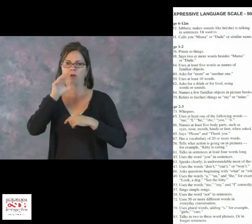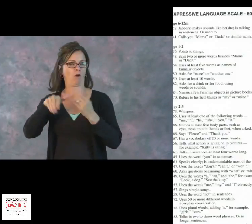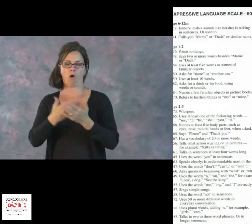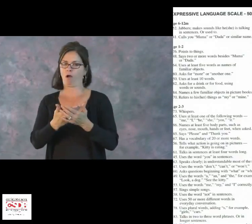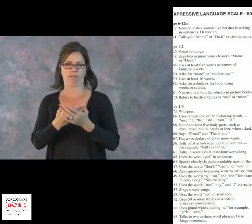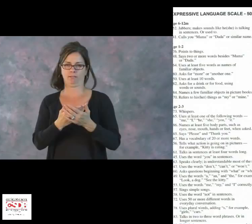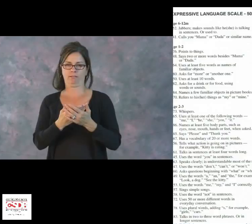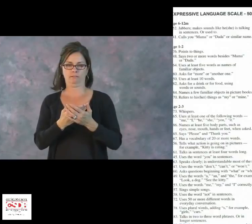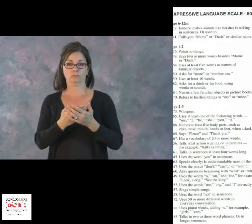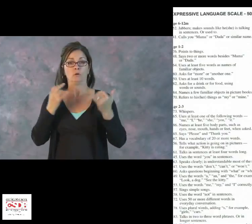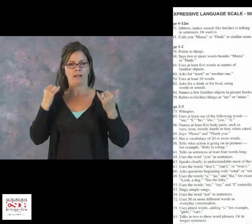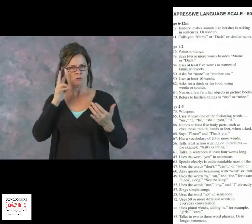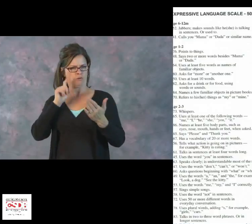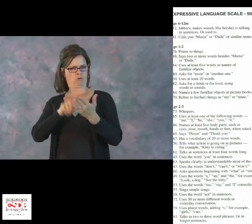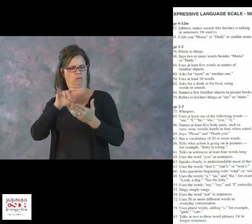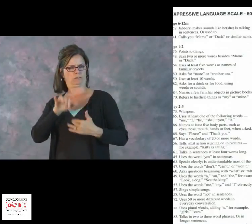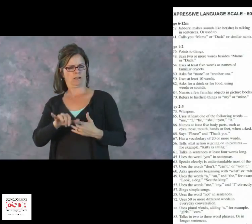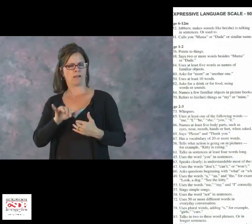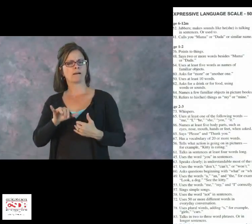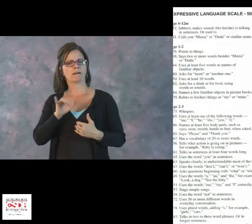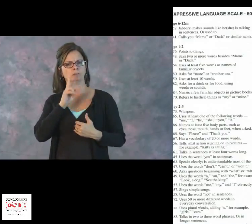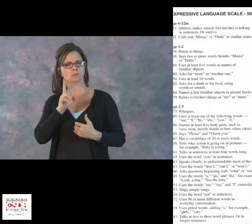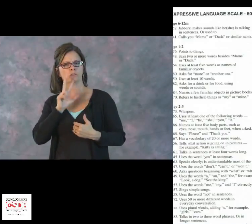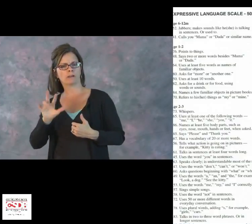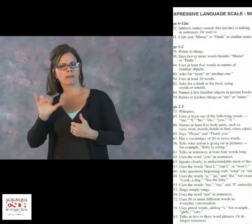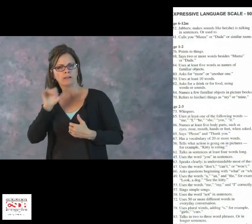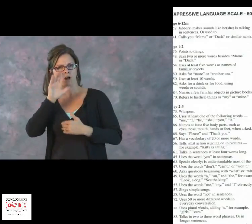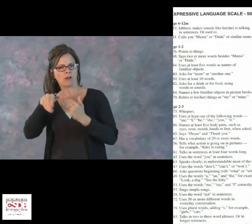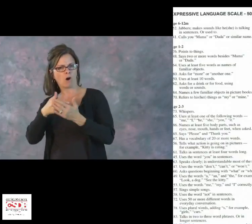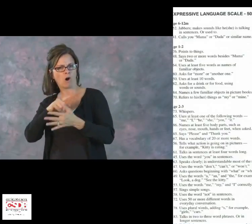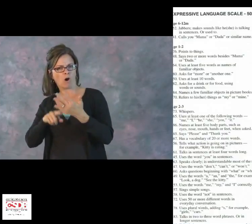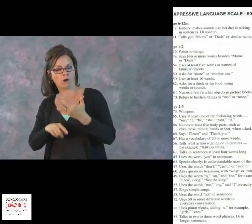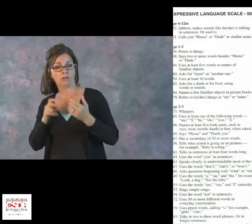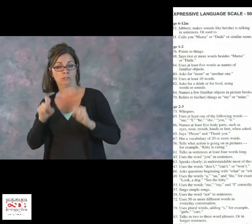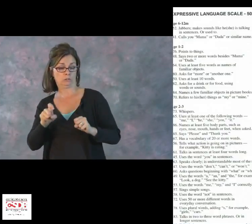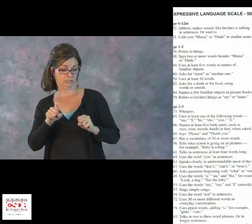Your next step then would be, to look at the child's chronological age